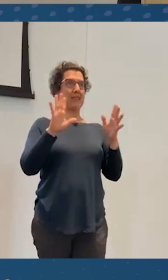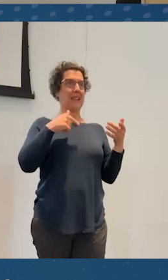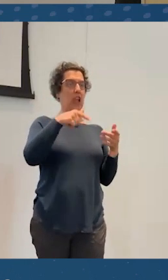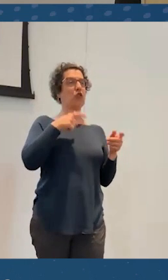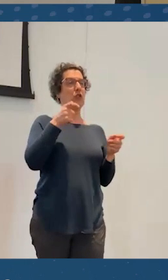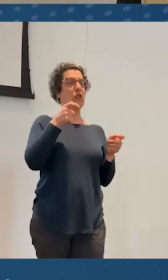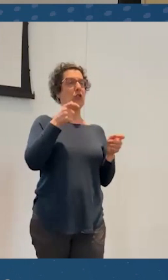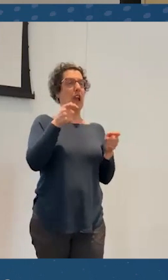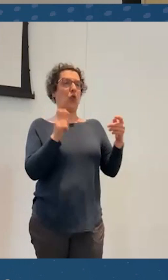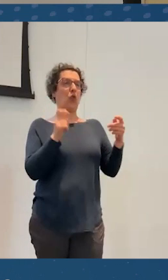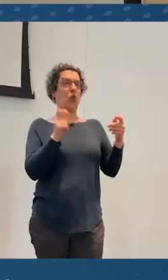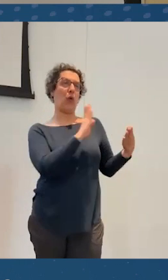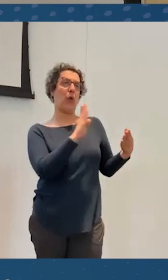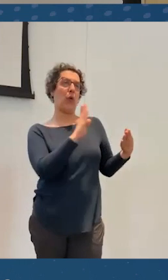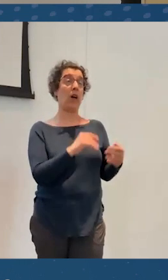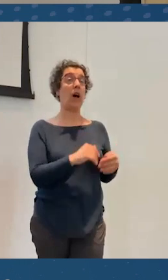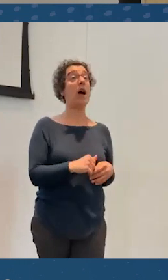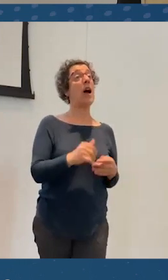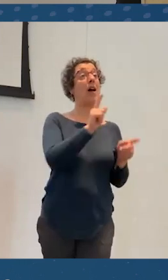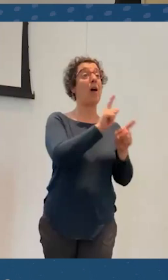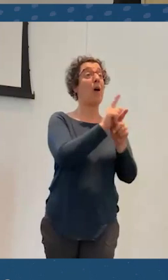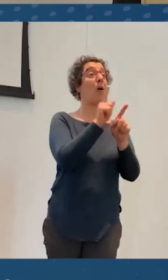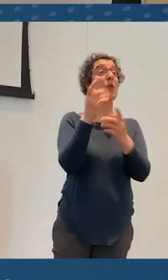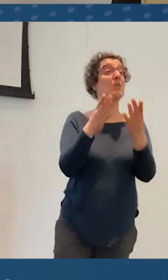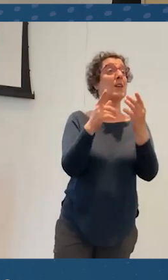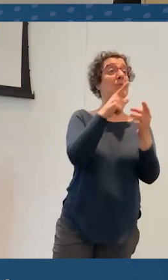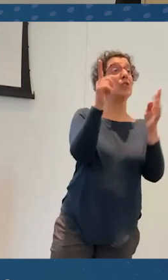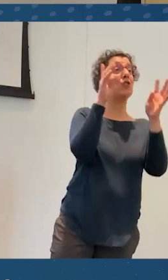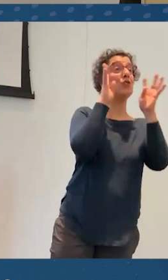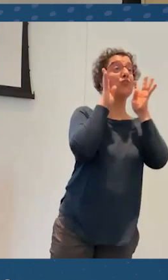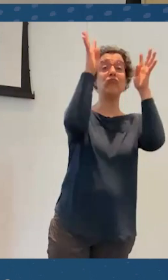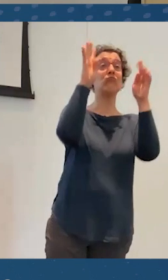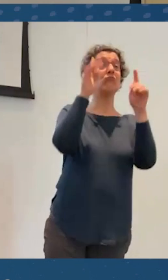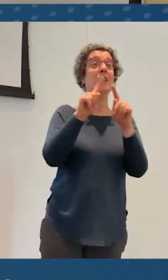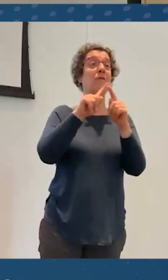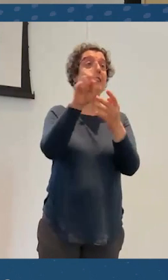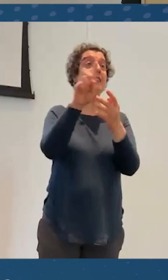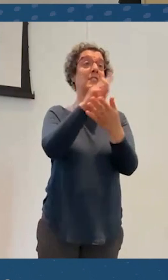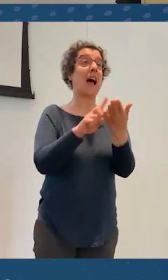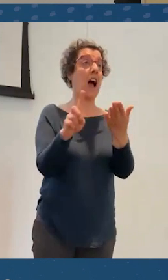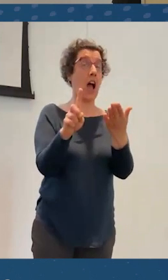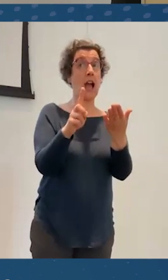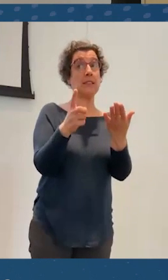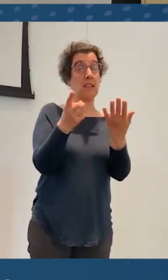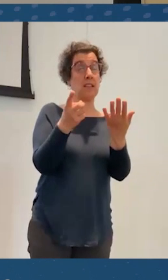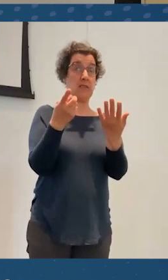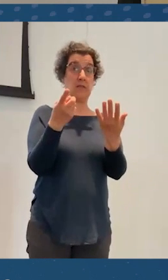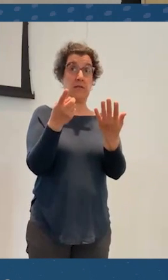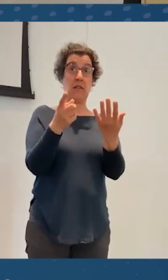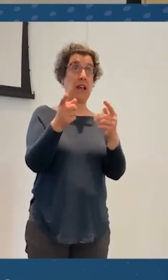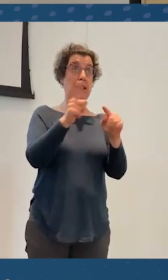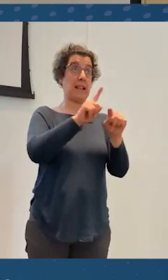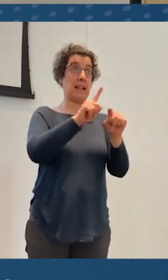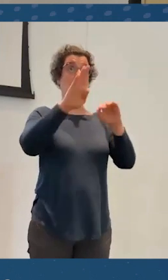that you may have innovated designs that are different from what we have here,